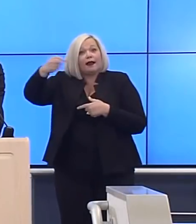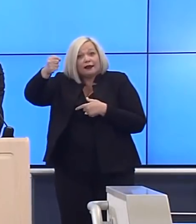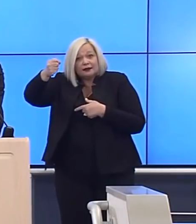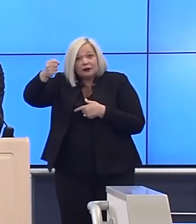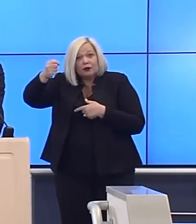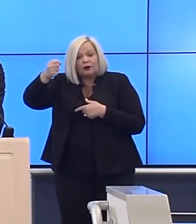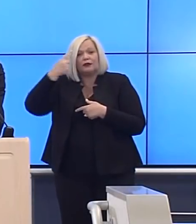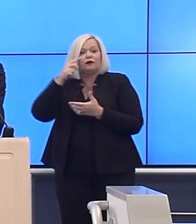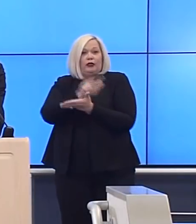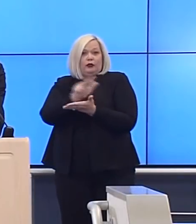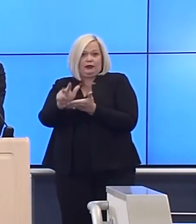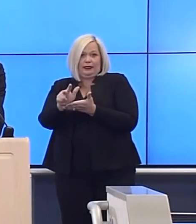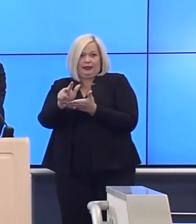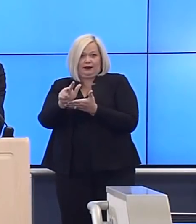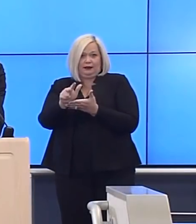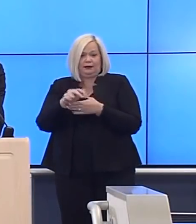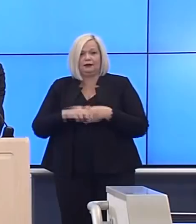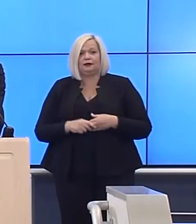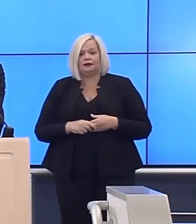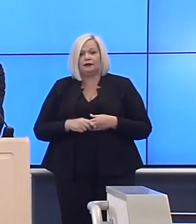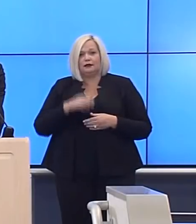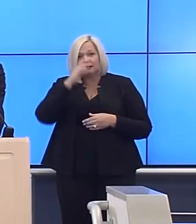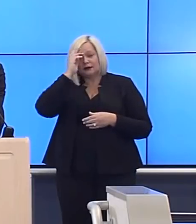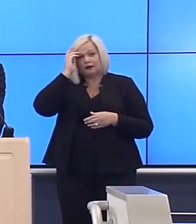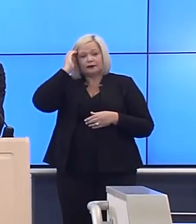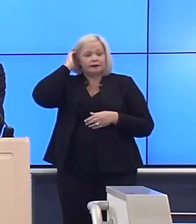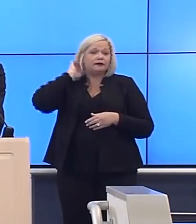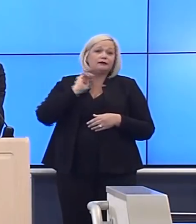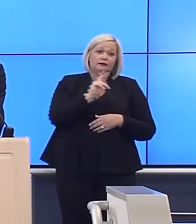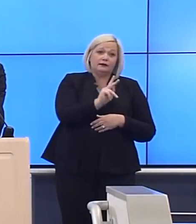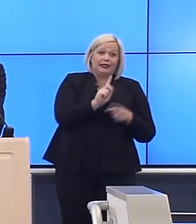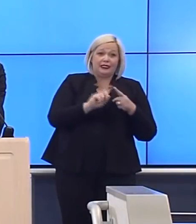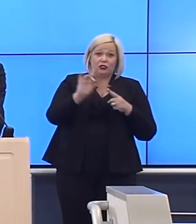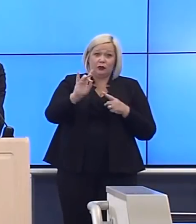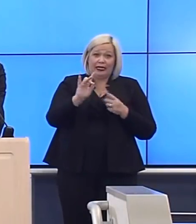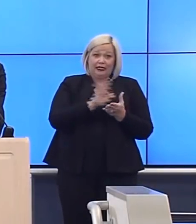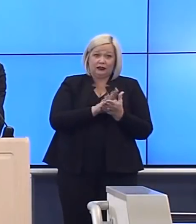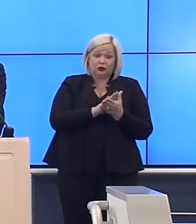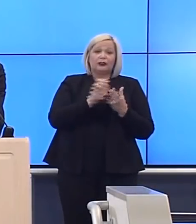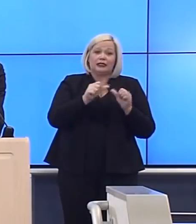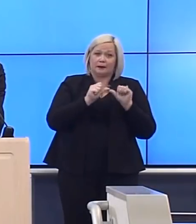INSTRUCTION. TODAY WE TEMPORARILY SUSPEND IN PERSON LEARNING FOR ALL HIGH SCHOOLS